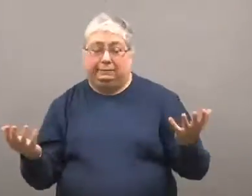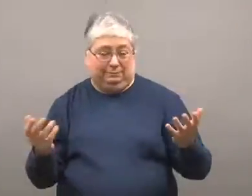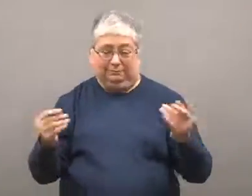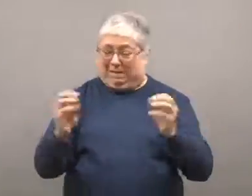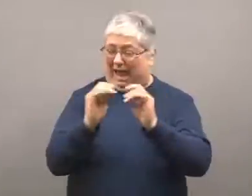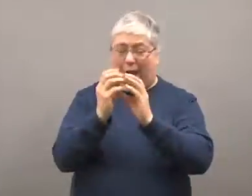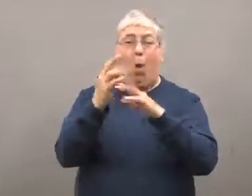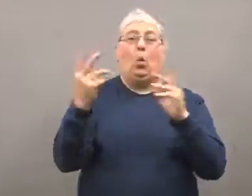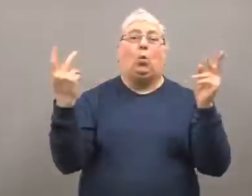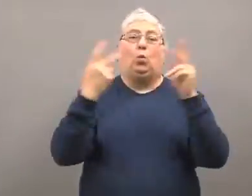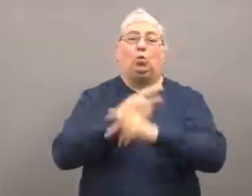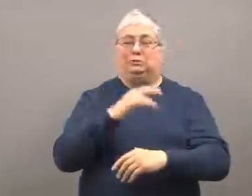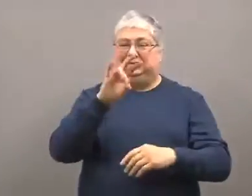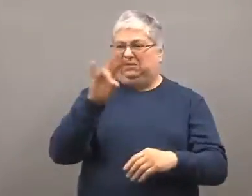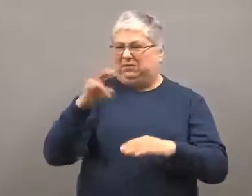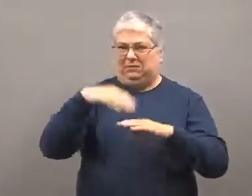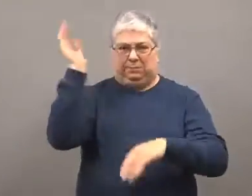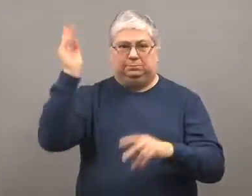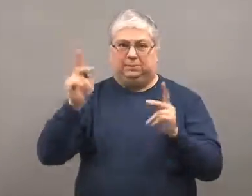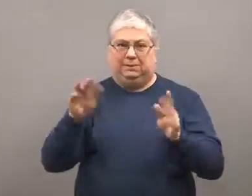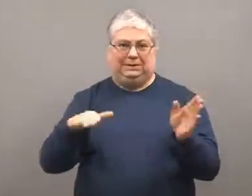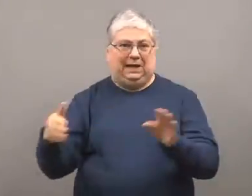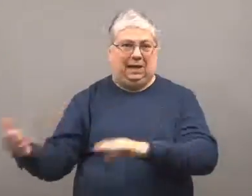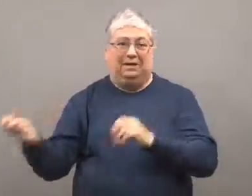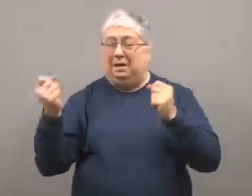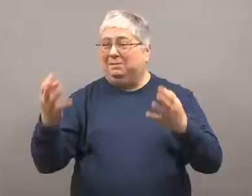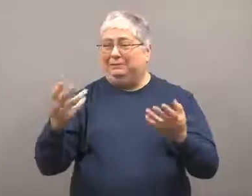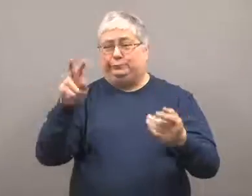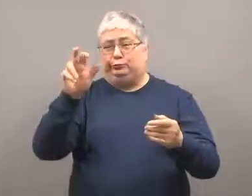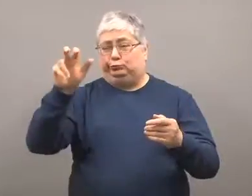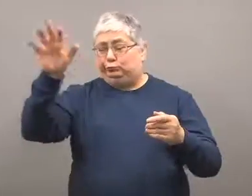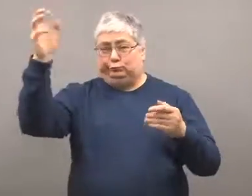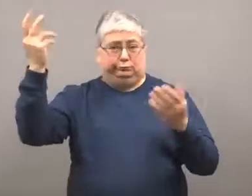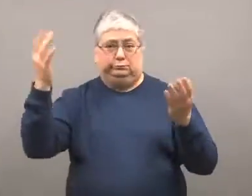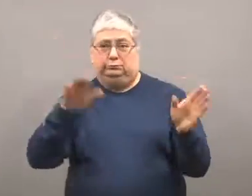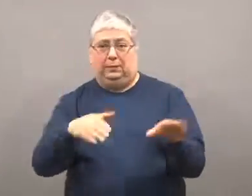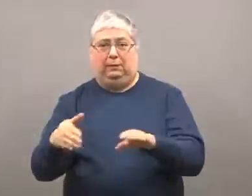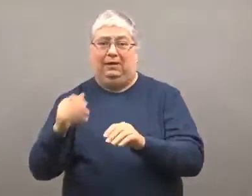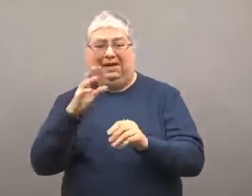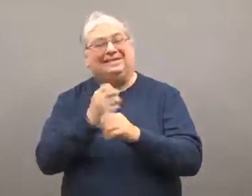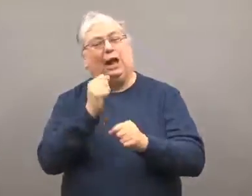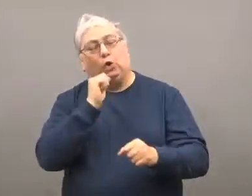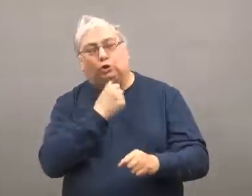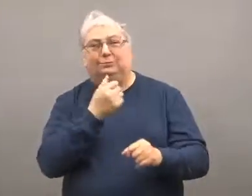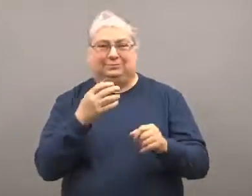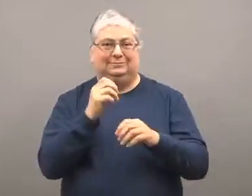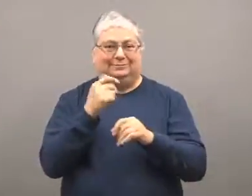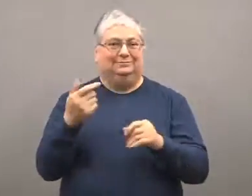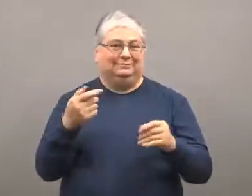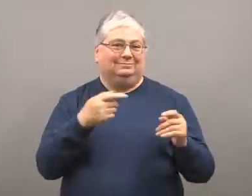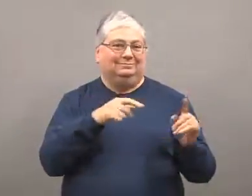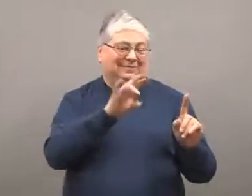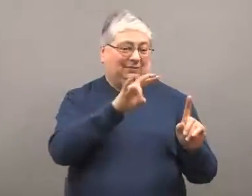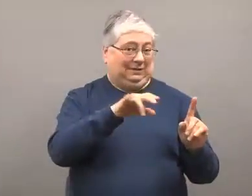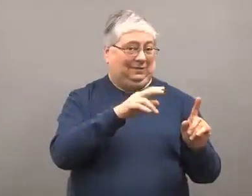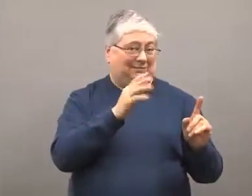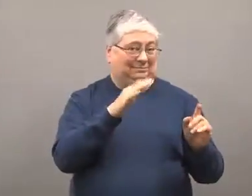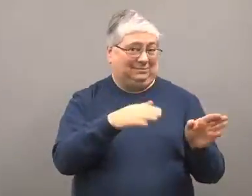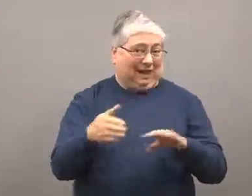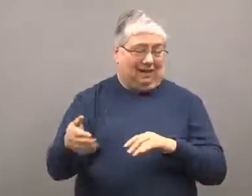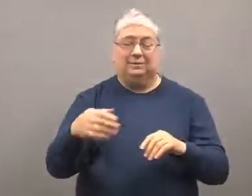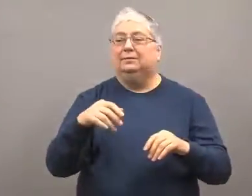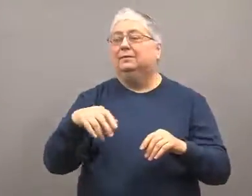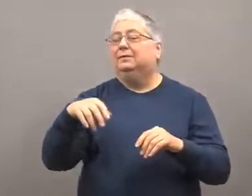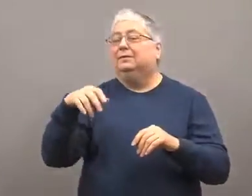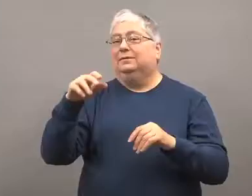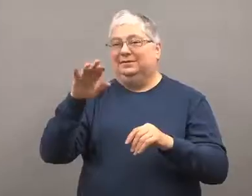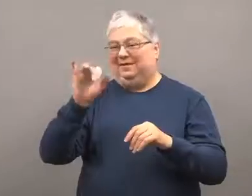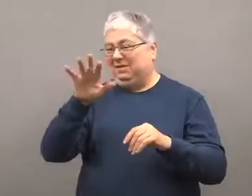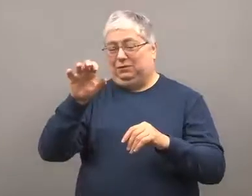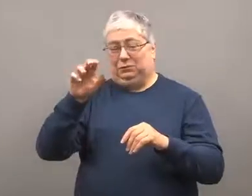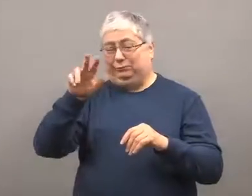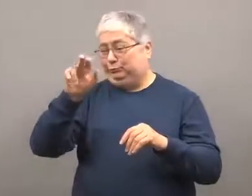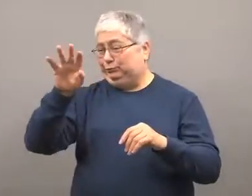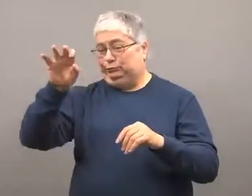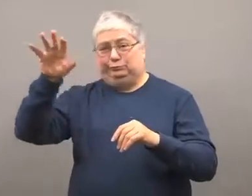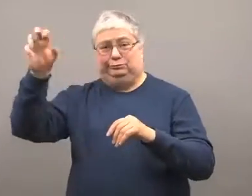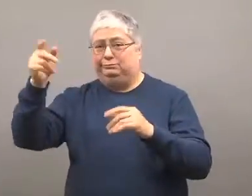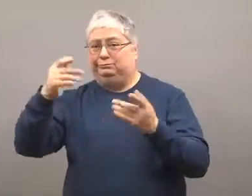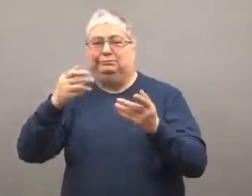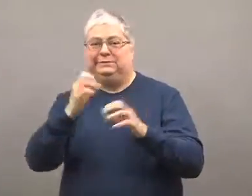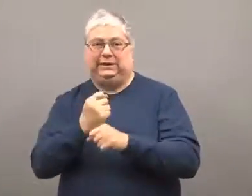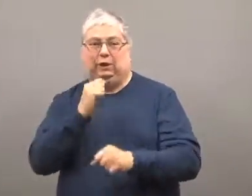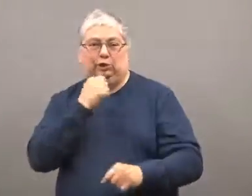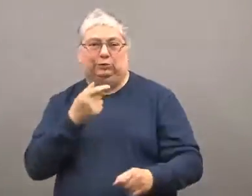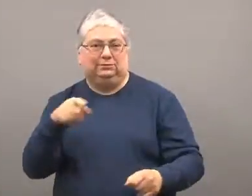At least 77 were killed, and hundreds wounded.